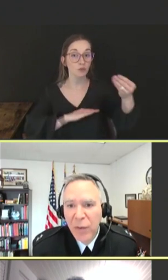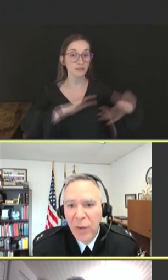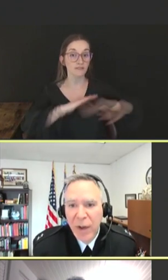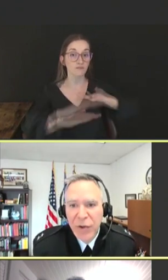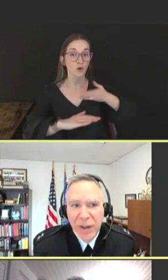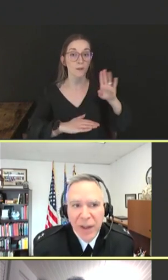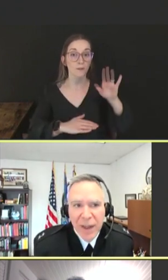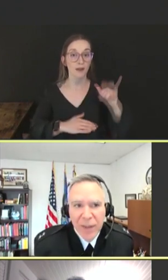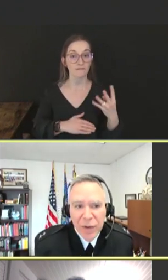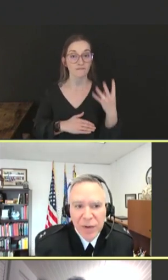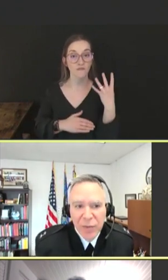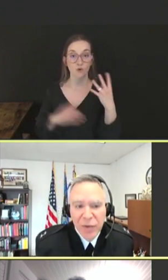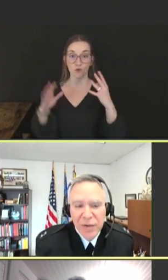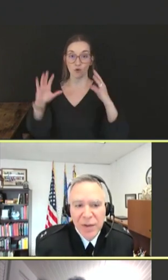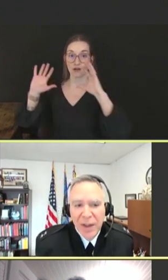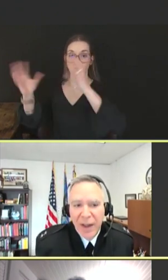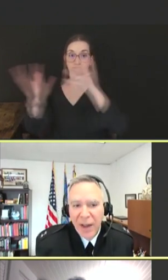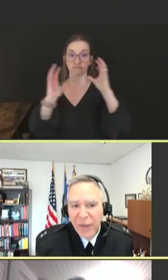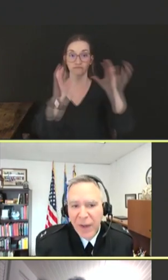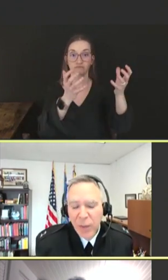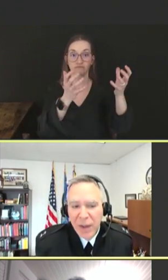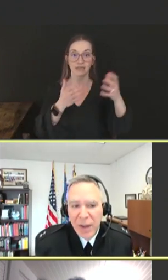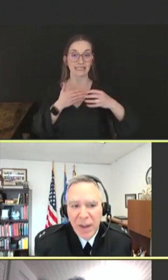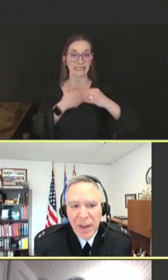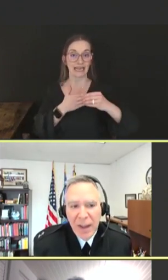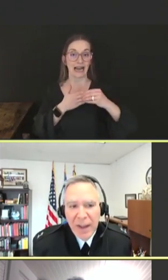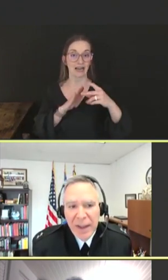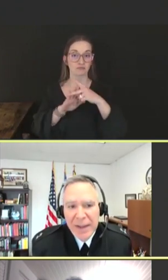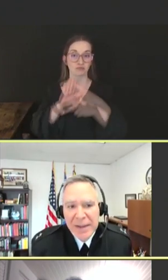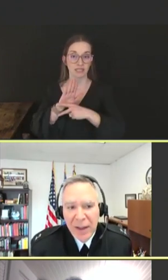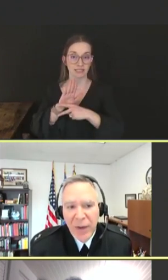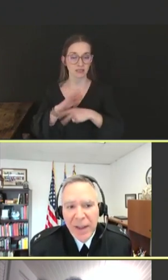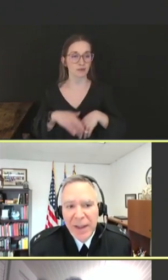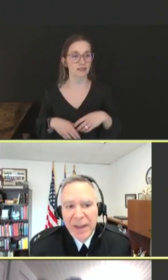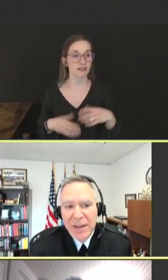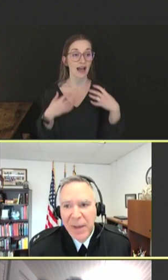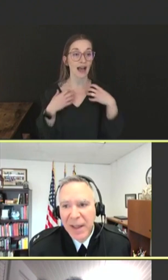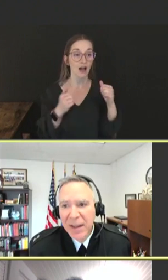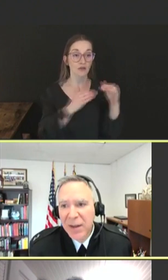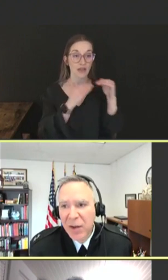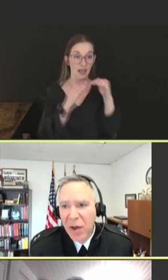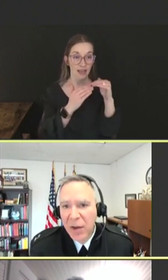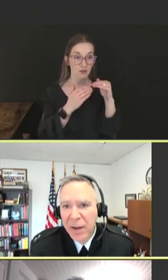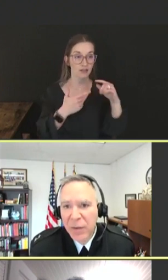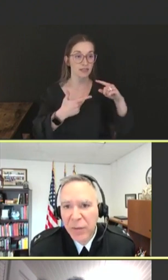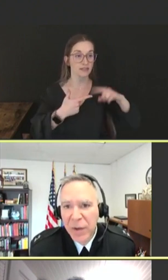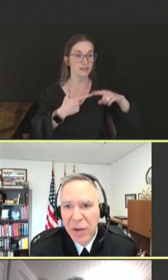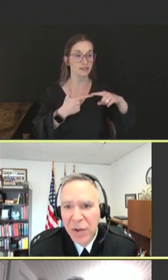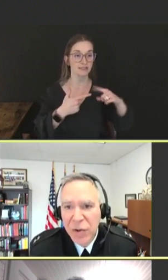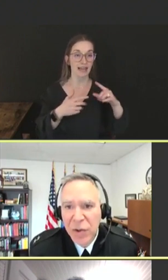overarching guiding principles: health equity, accelerating and expanding the current research,